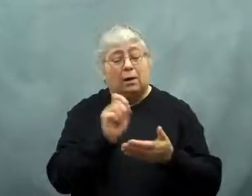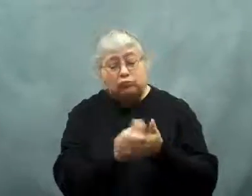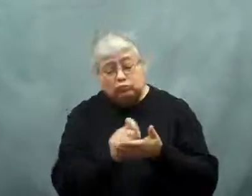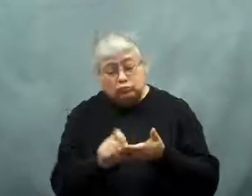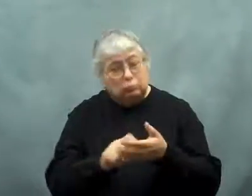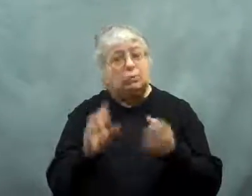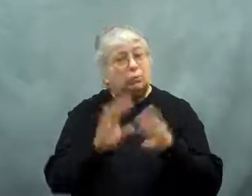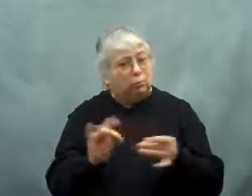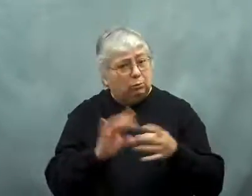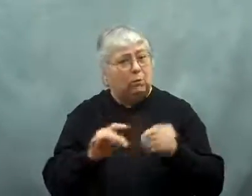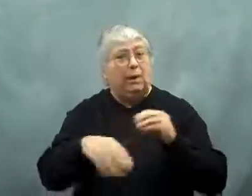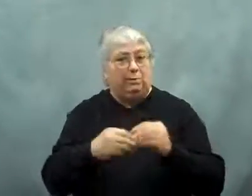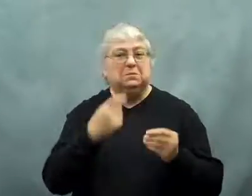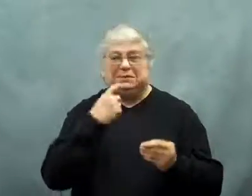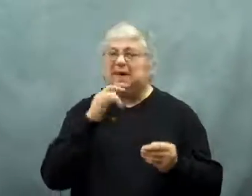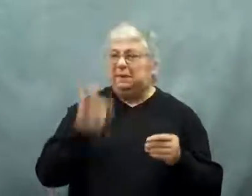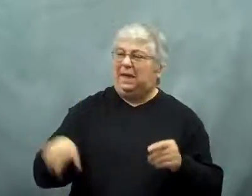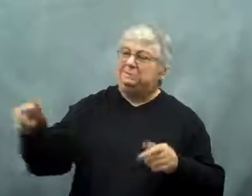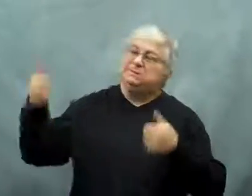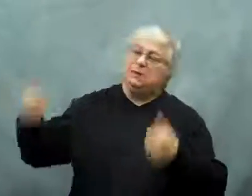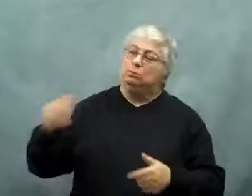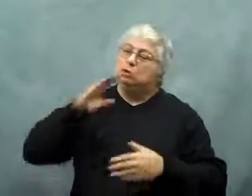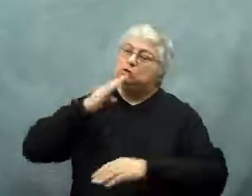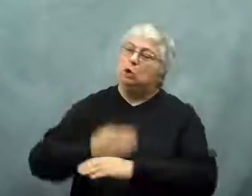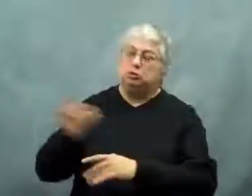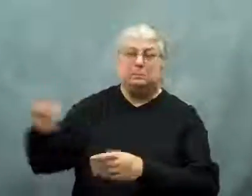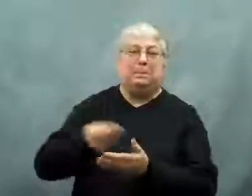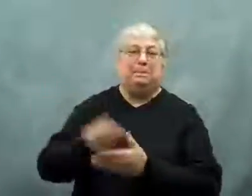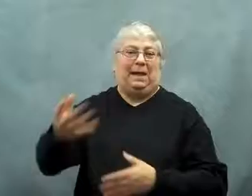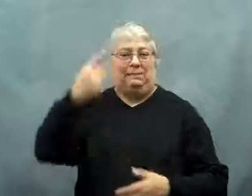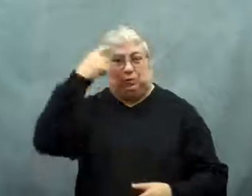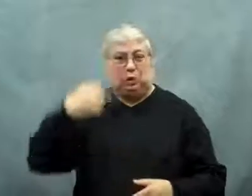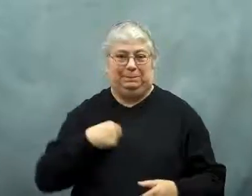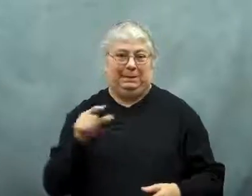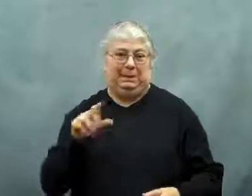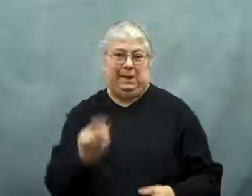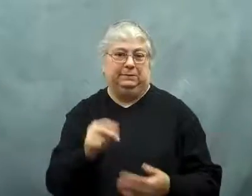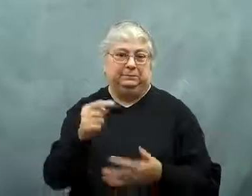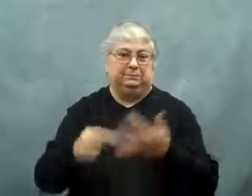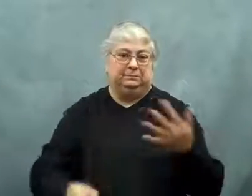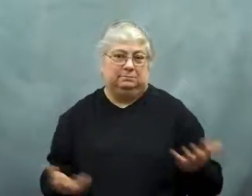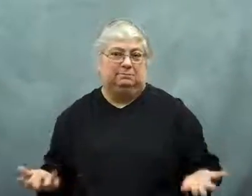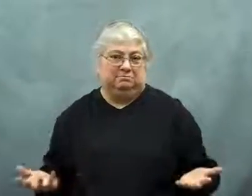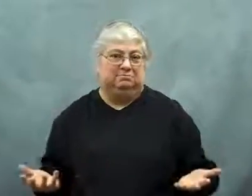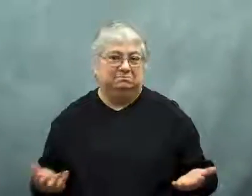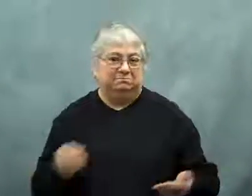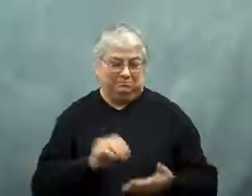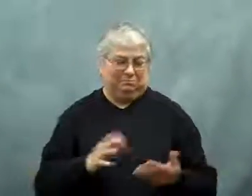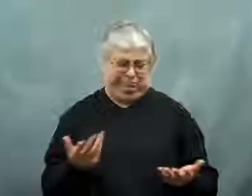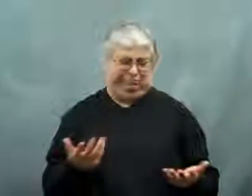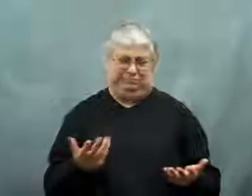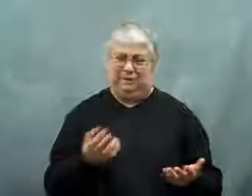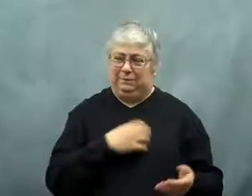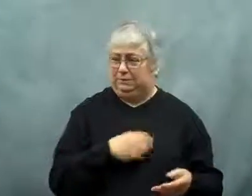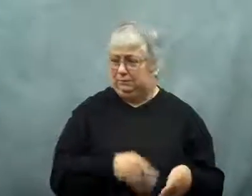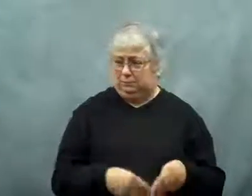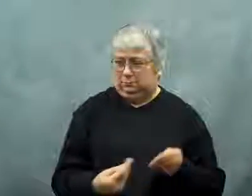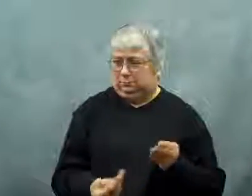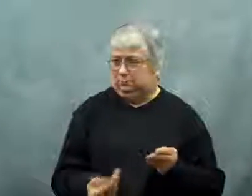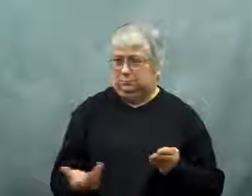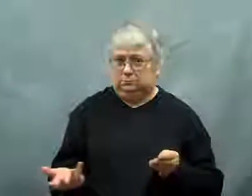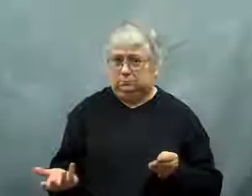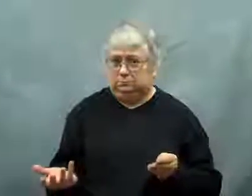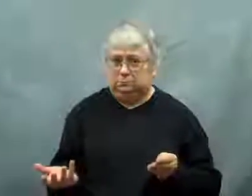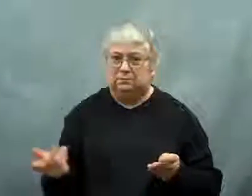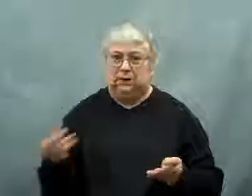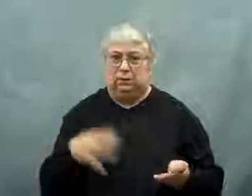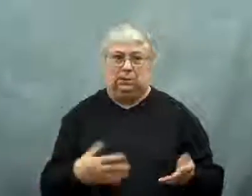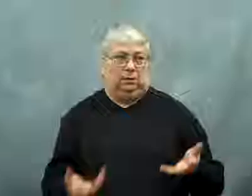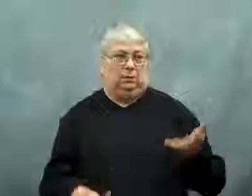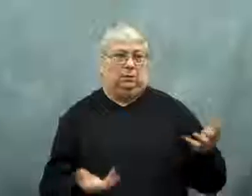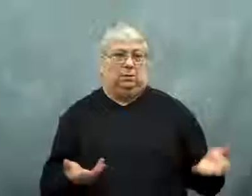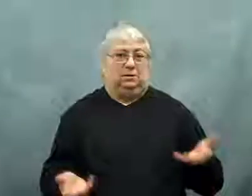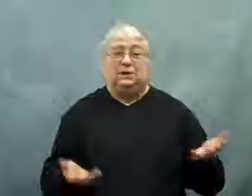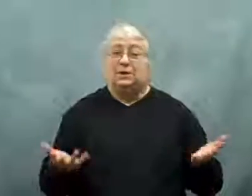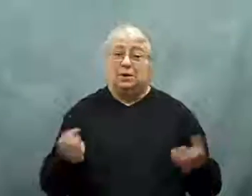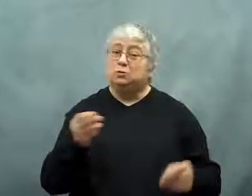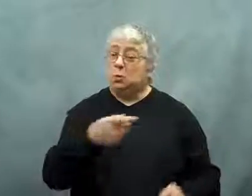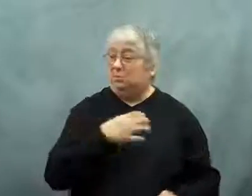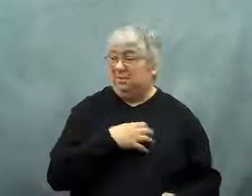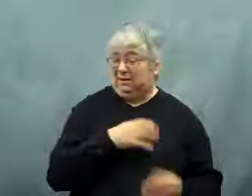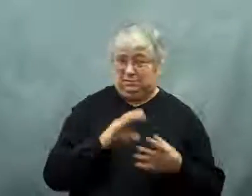In it, he said the neighbor's daughter had bought the guns for him.